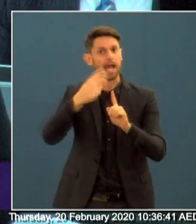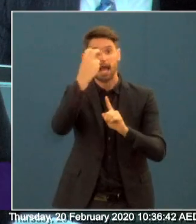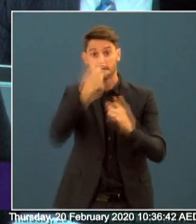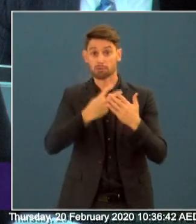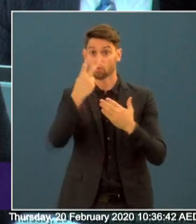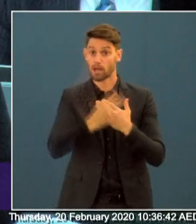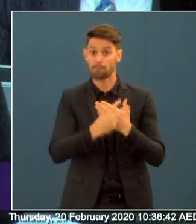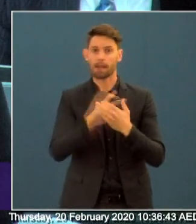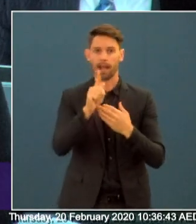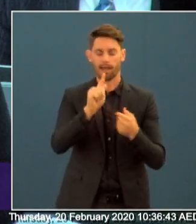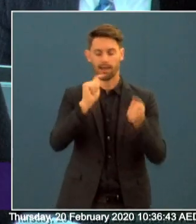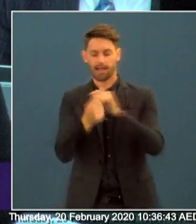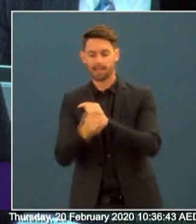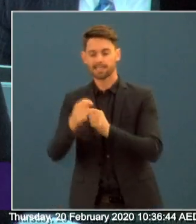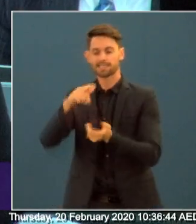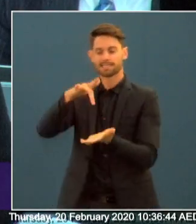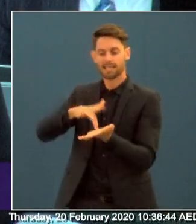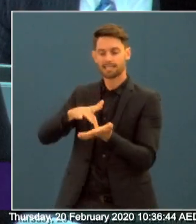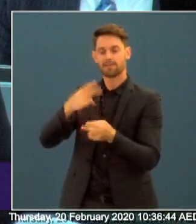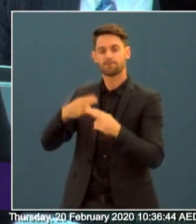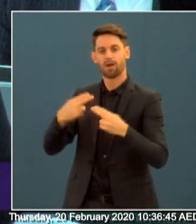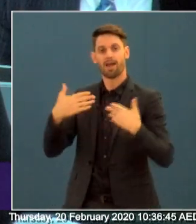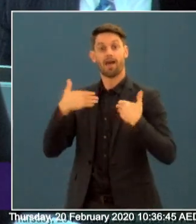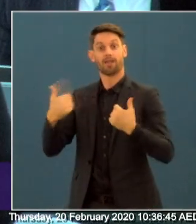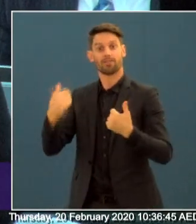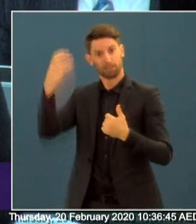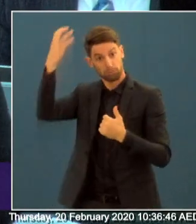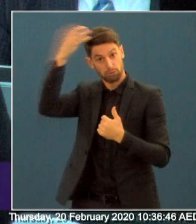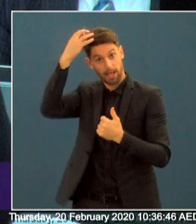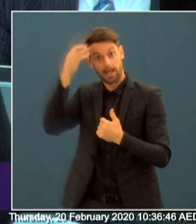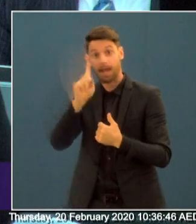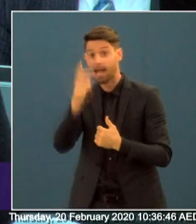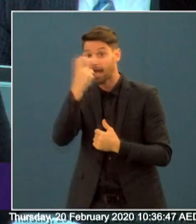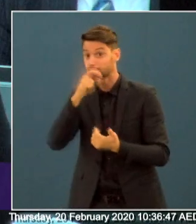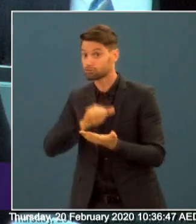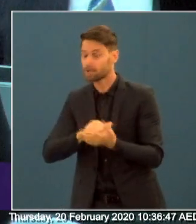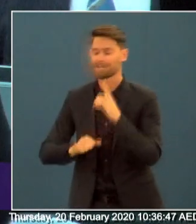So that's now called the Centre for Healthy Brain Ageing. Yes. And, just pausing there,